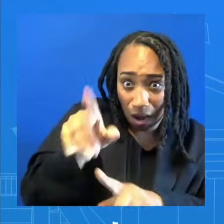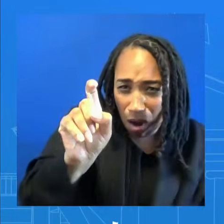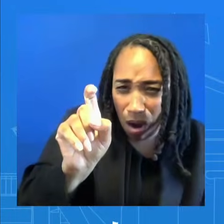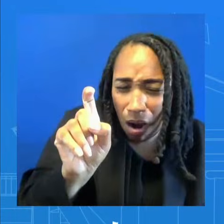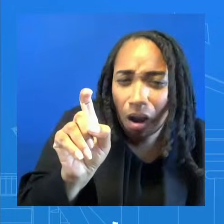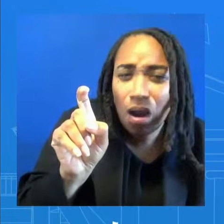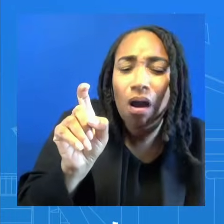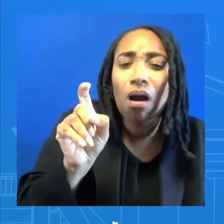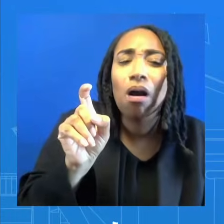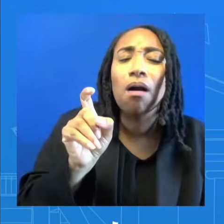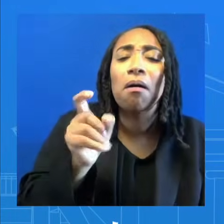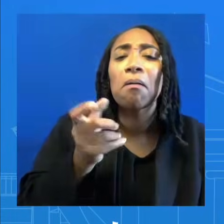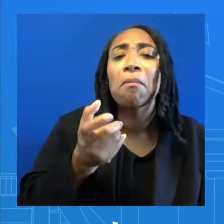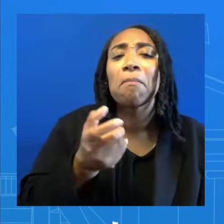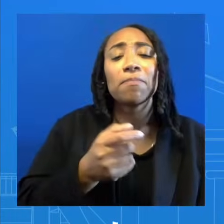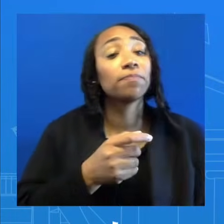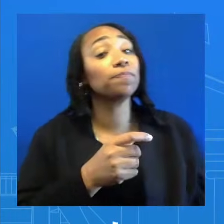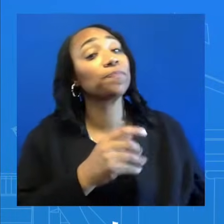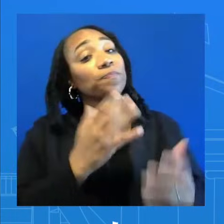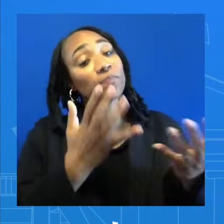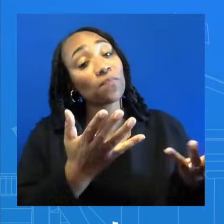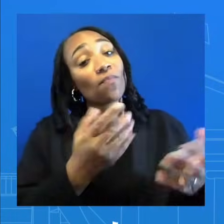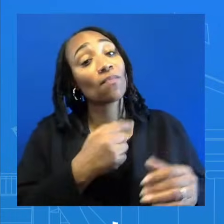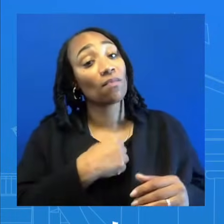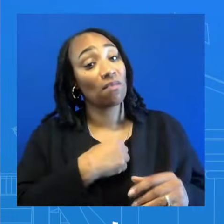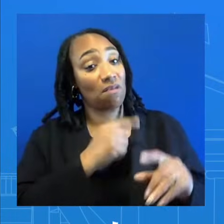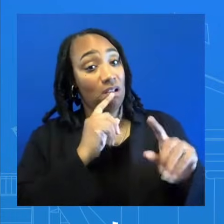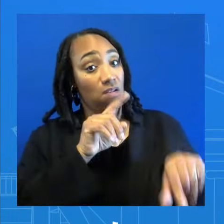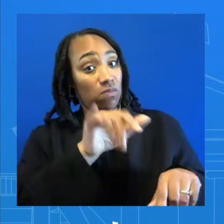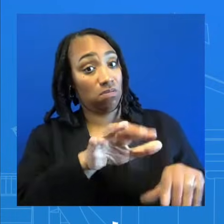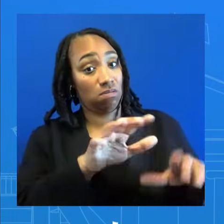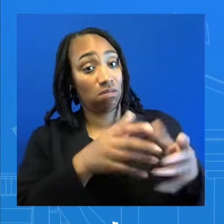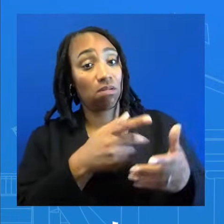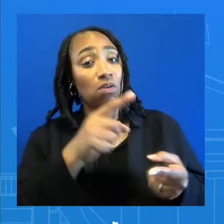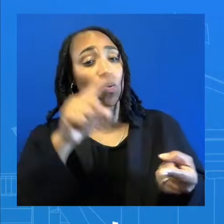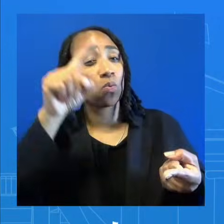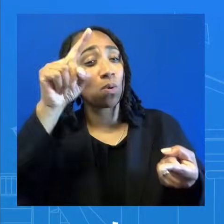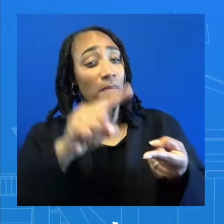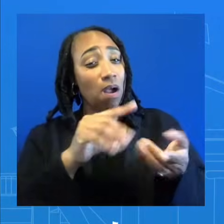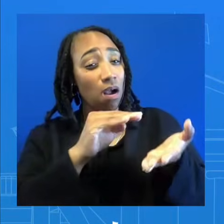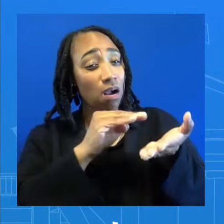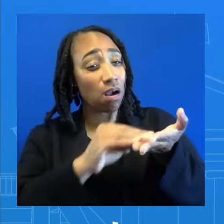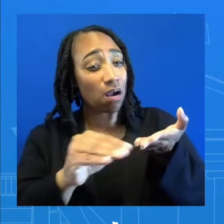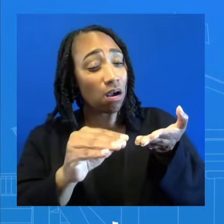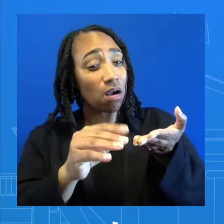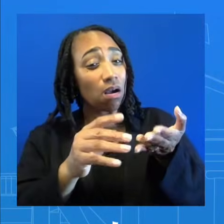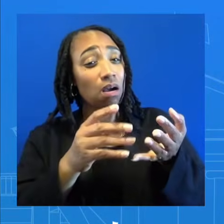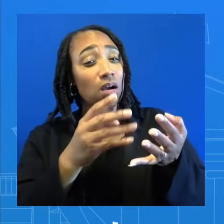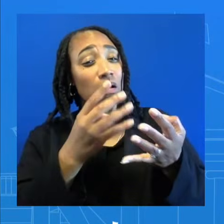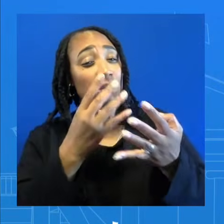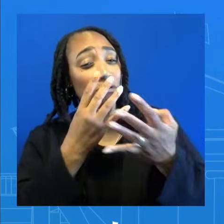because those are commutation, right? So, I didn't know. So -- The Press: S- -- those are commutations, right. Ms. Jean-Pierre: Okay. So, you were saying "pardoned," so I just wanted to make sure of that. The Press: Yeah. To clarify -- Ms. Jean-Pierre: Okay. Yes.